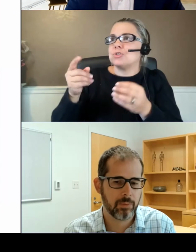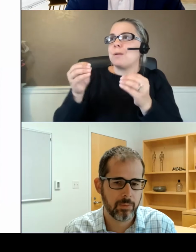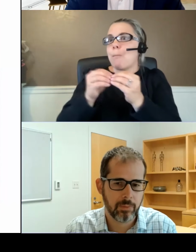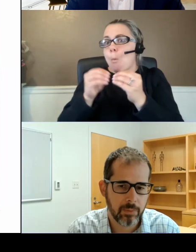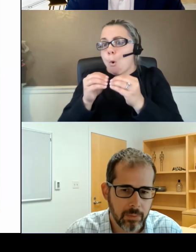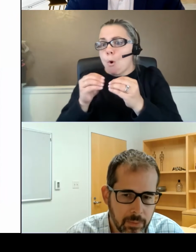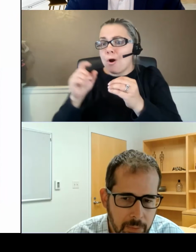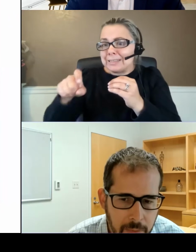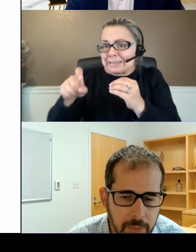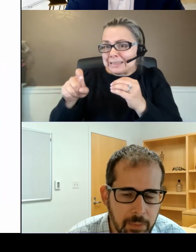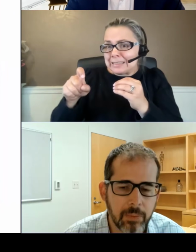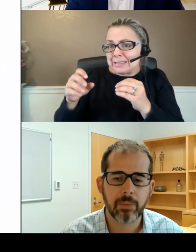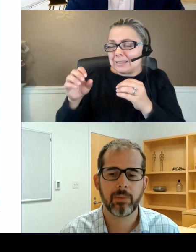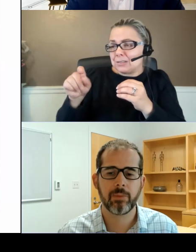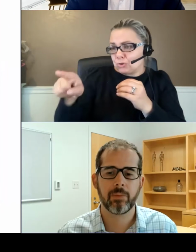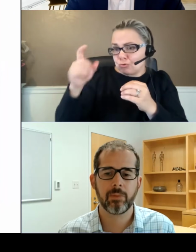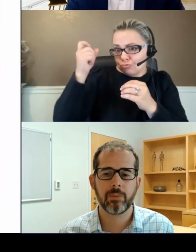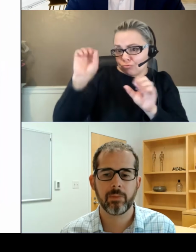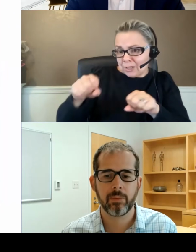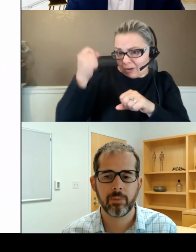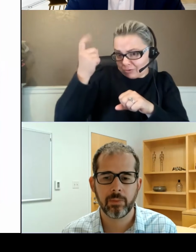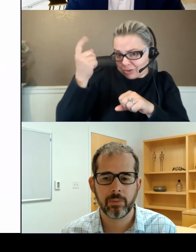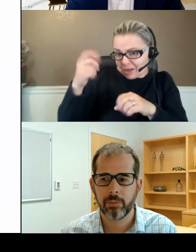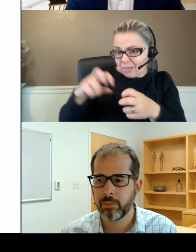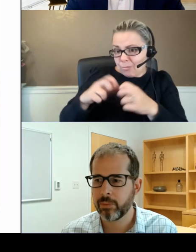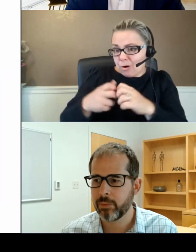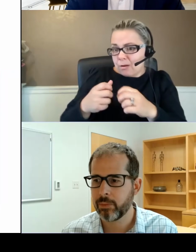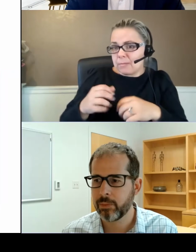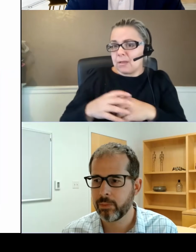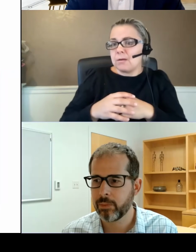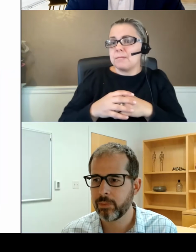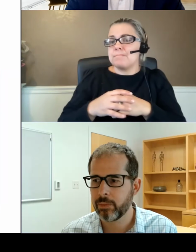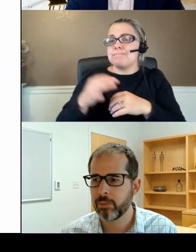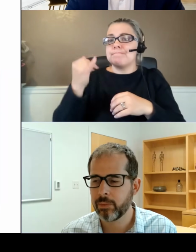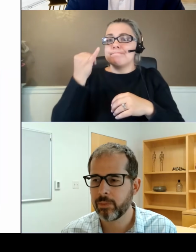we do about publicizing, publicly, the access- of the known accessibility blockers of your product?